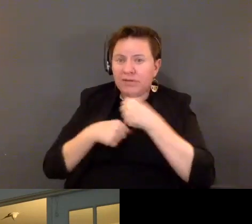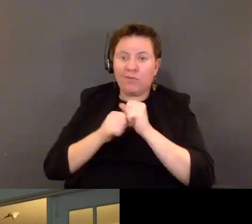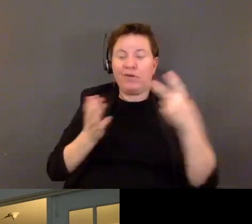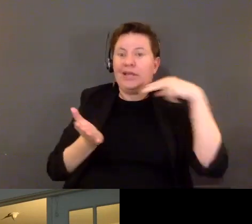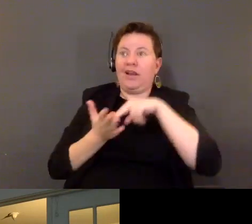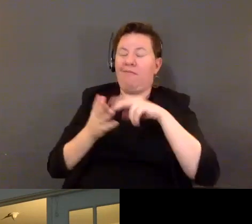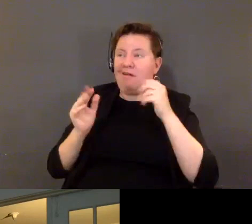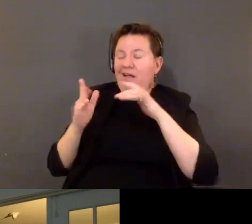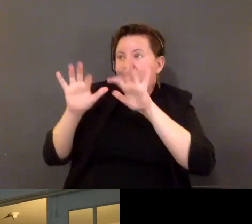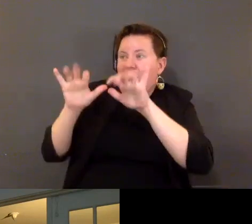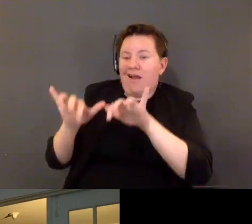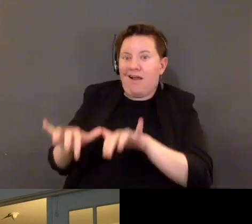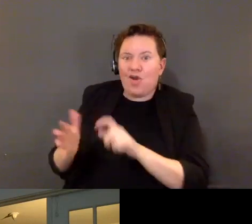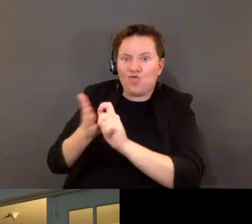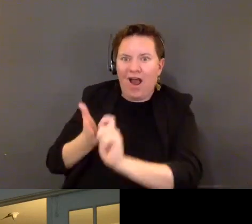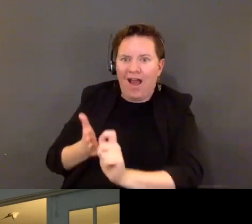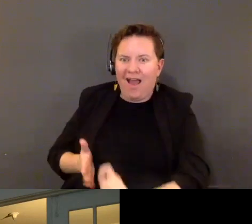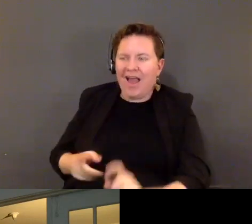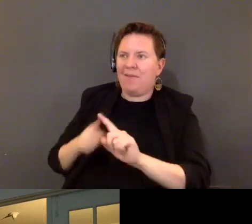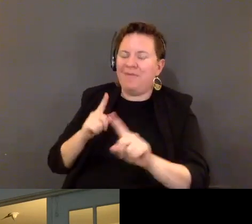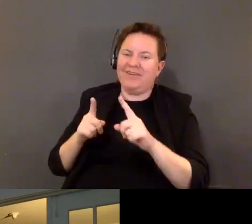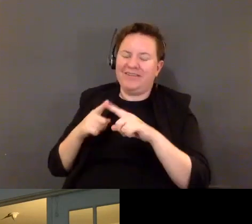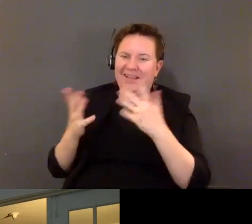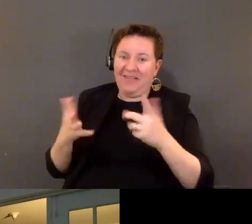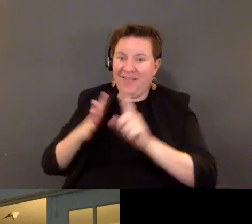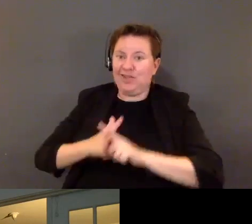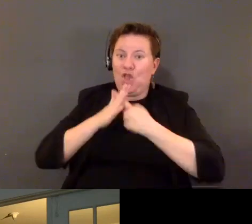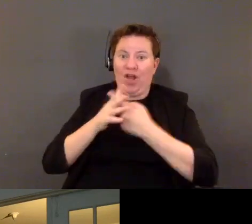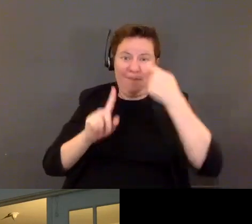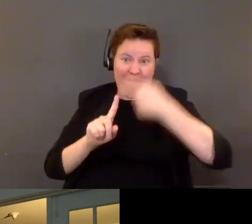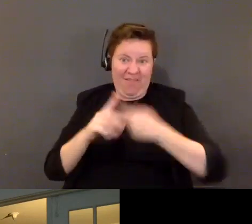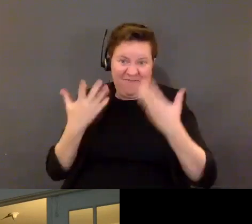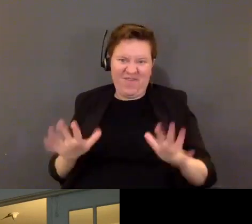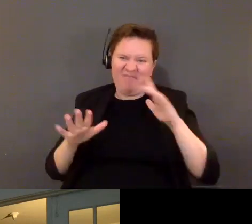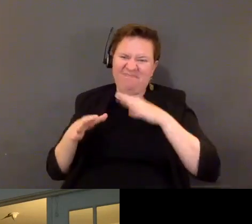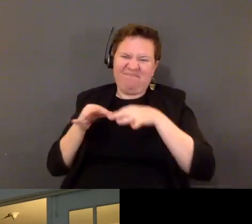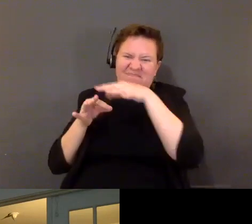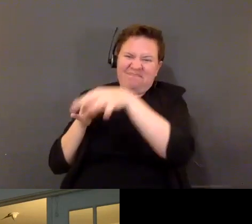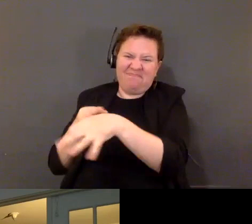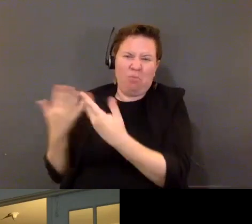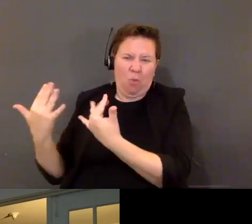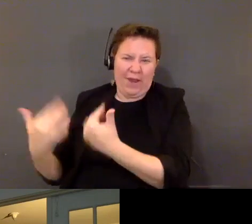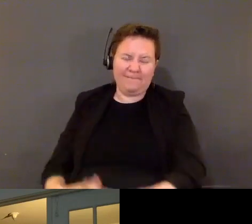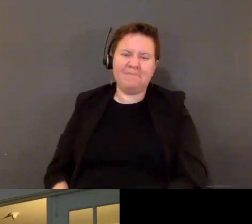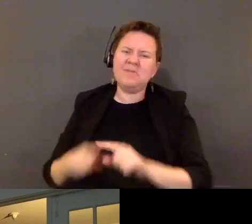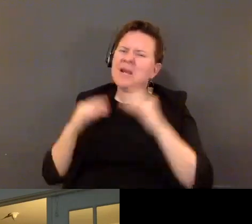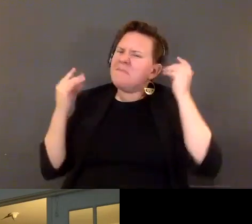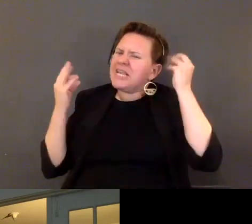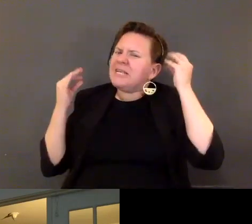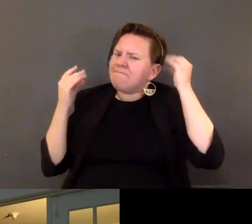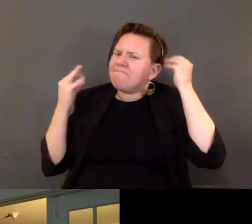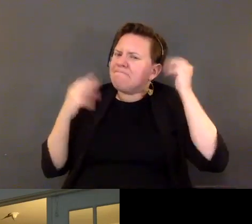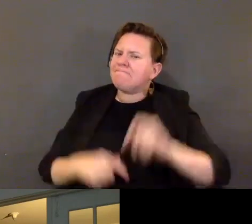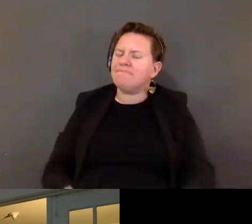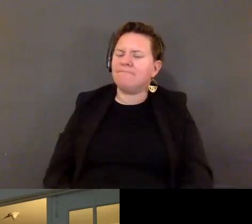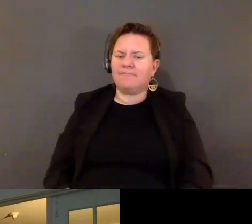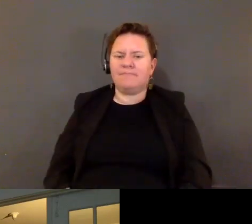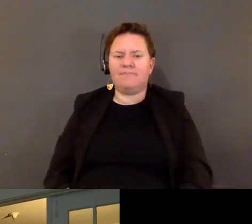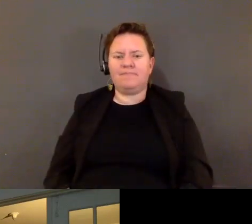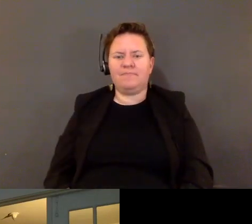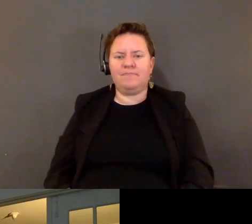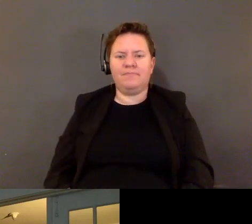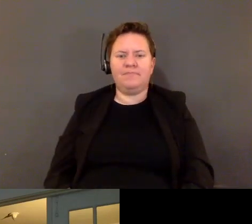but until the launch month is over i think it's going to have to wait but i'm thinking um